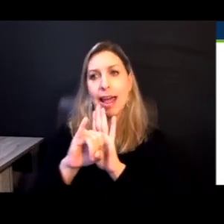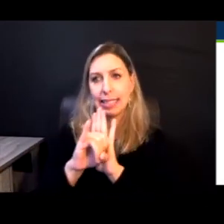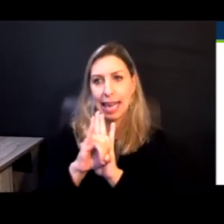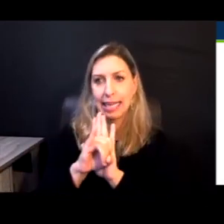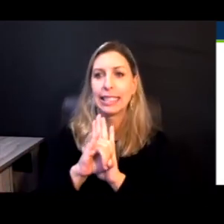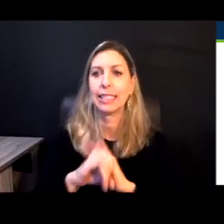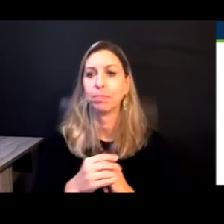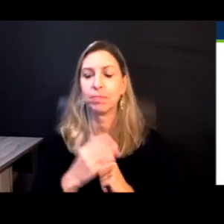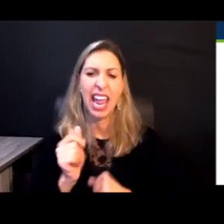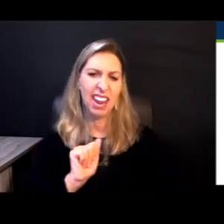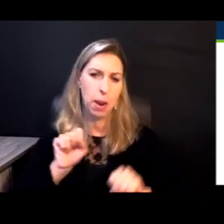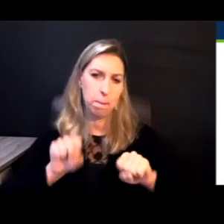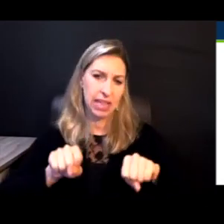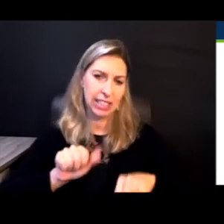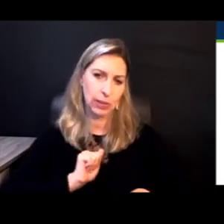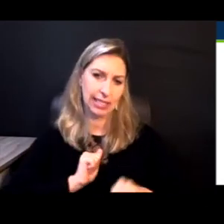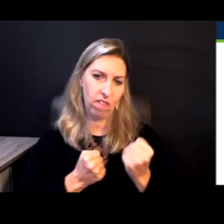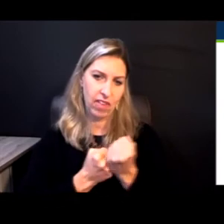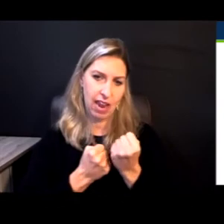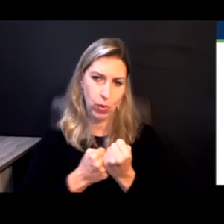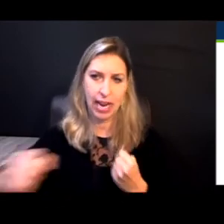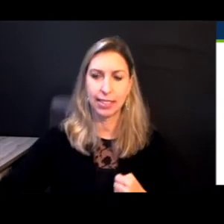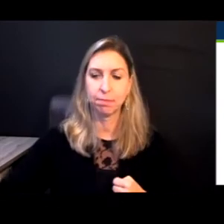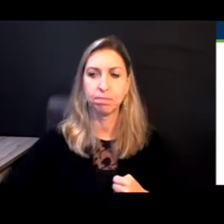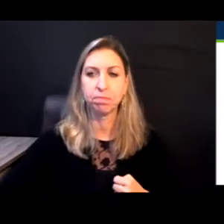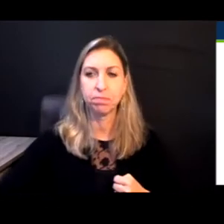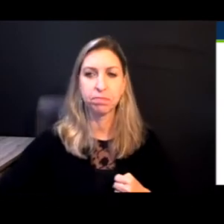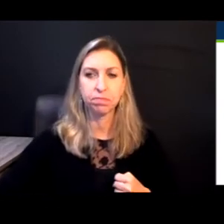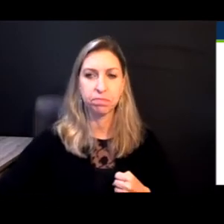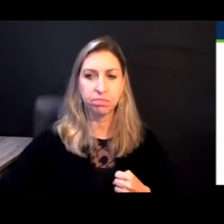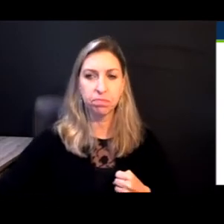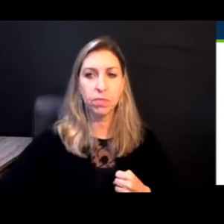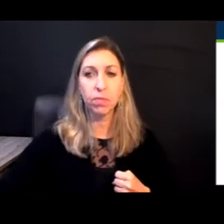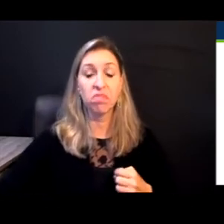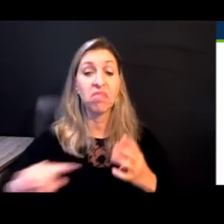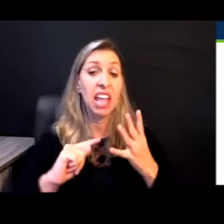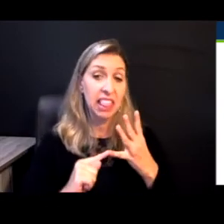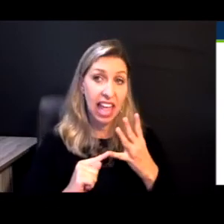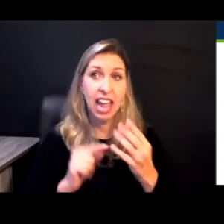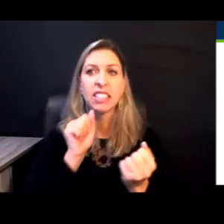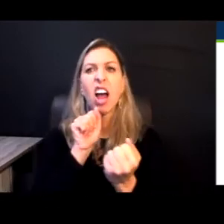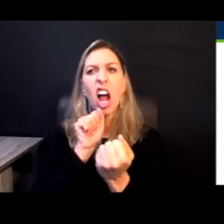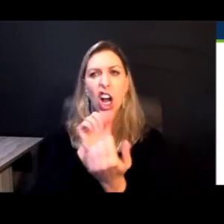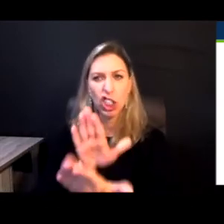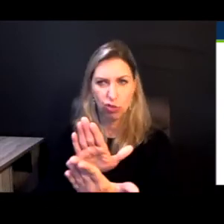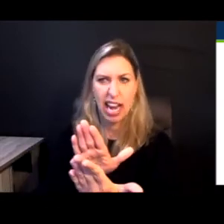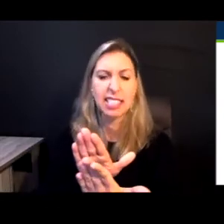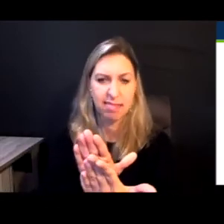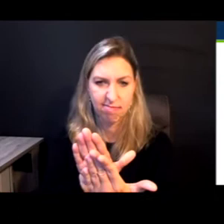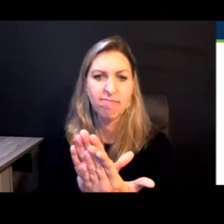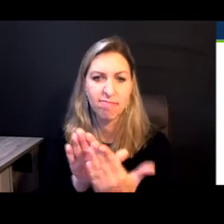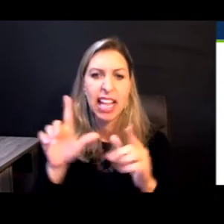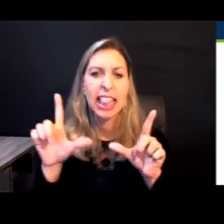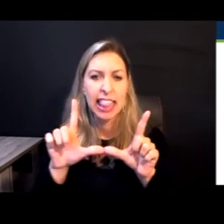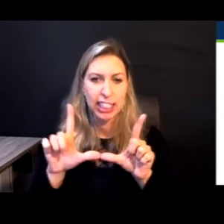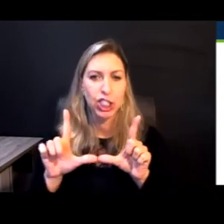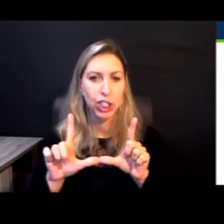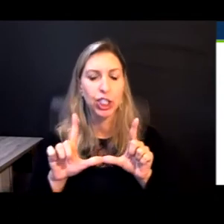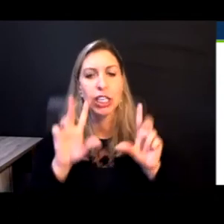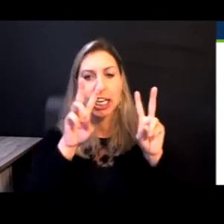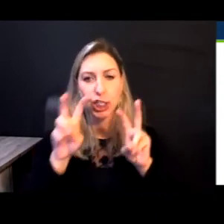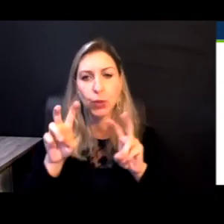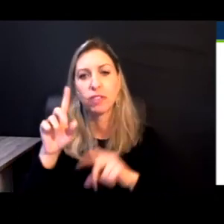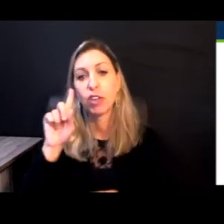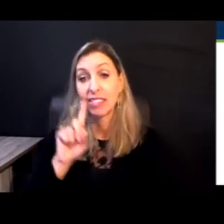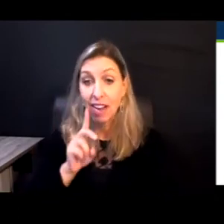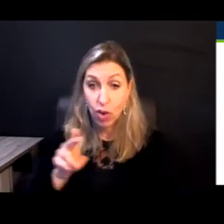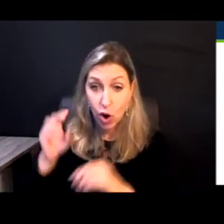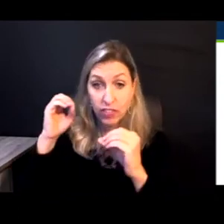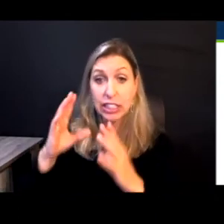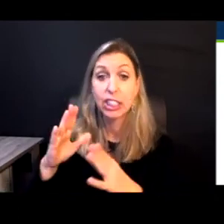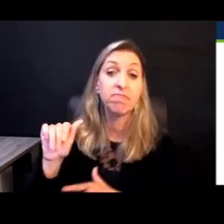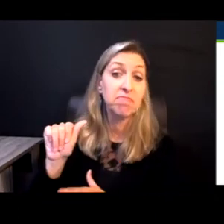of the resources to ensure children and families have access.